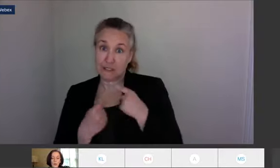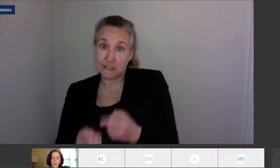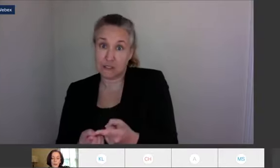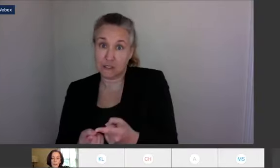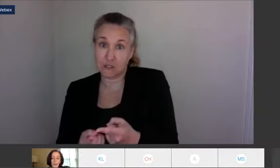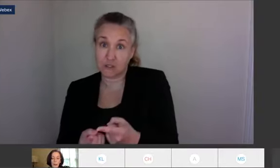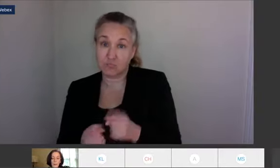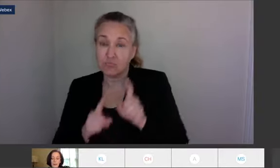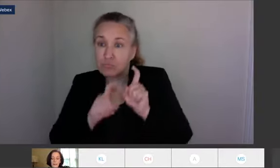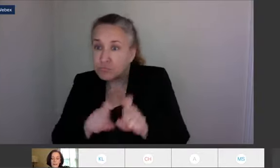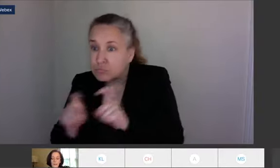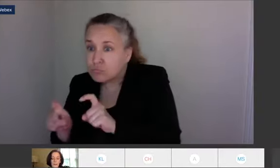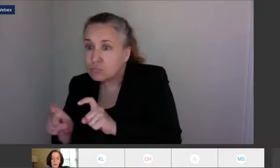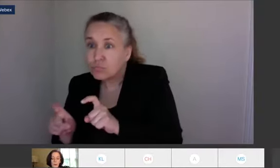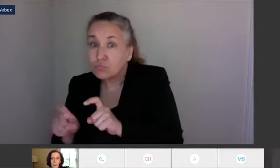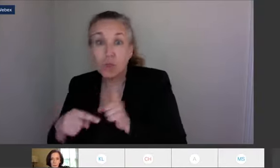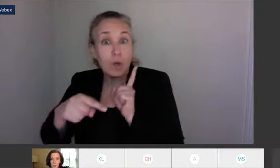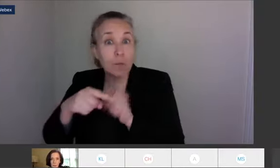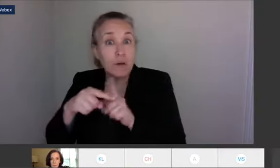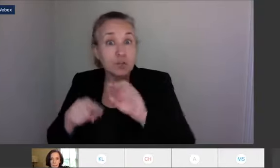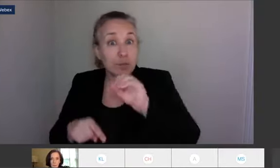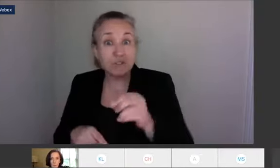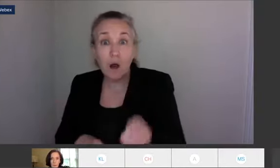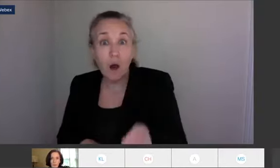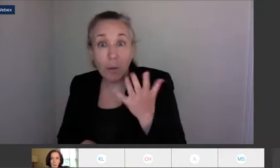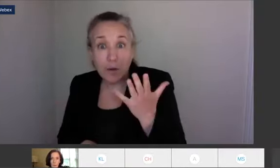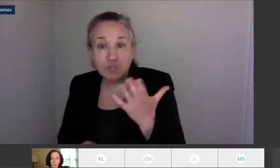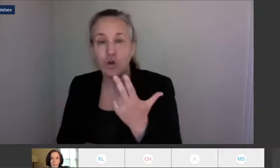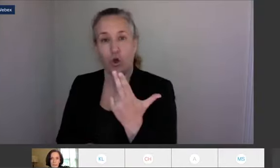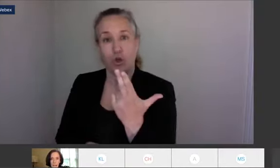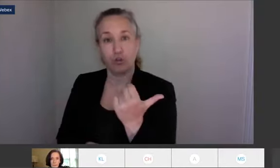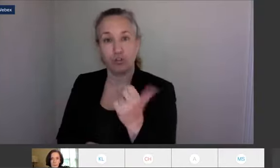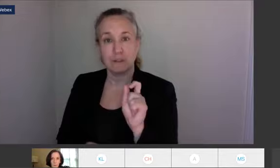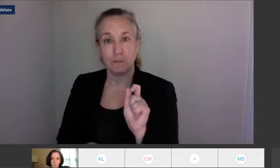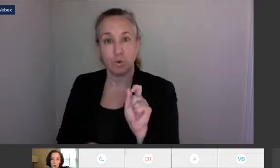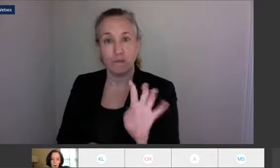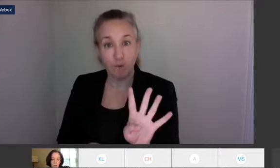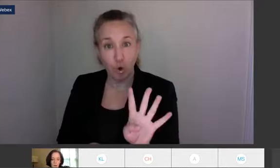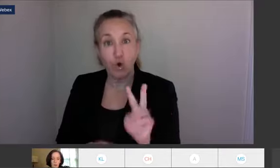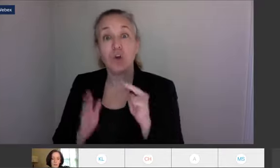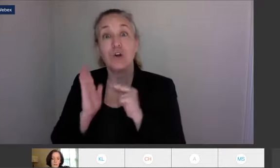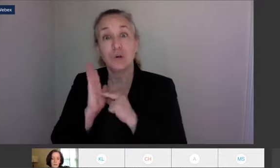running a positivity rate of thirteen point four percent so we are starting to